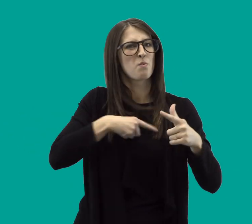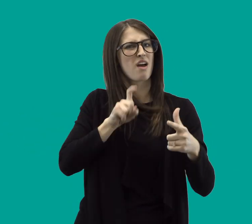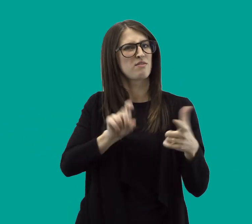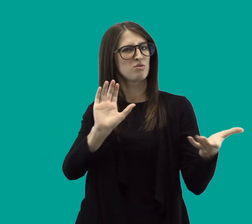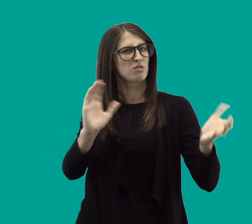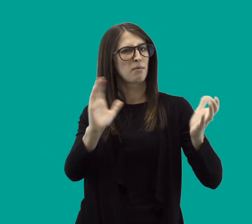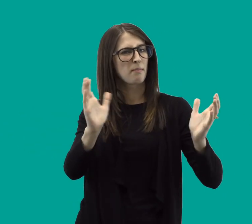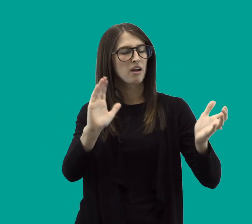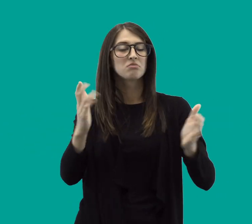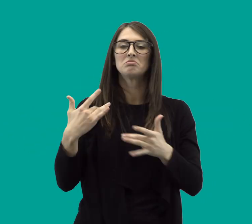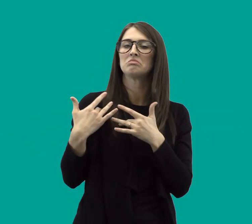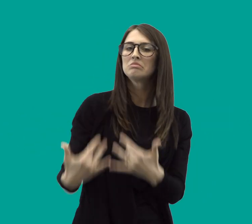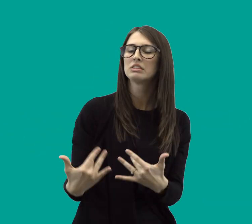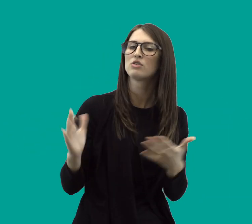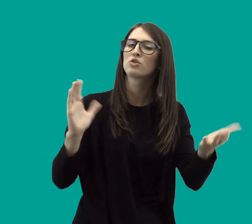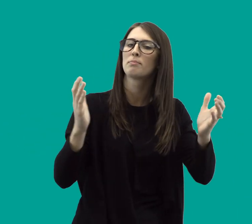Next we compare by setting up a ratio